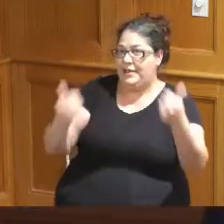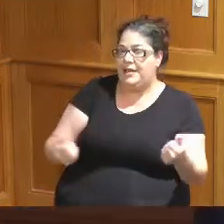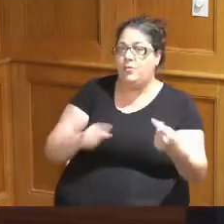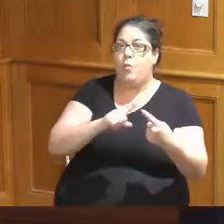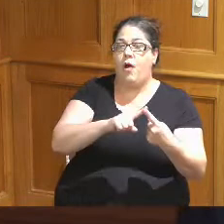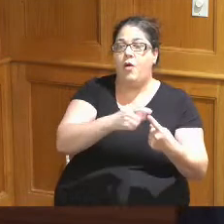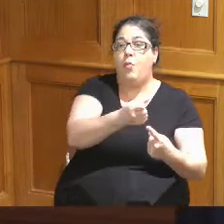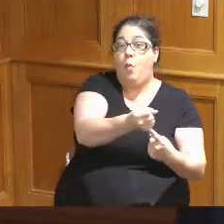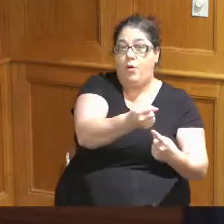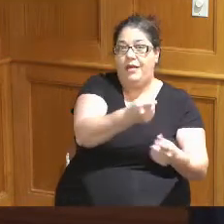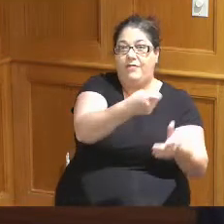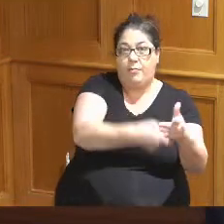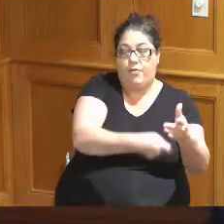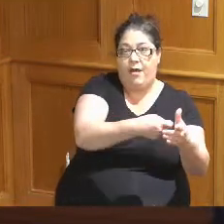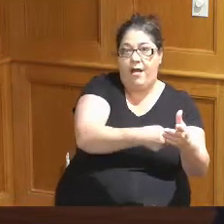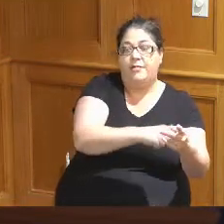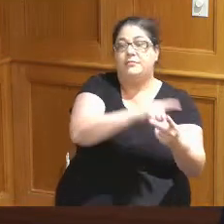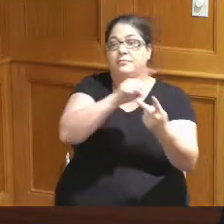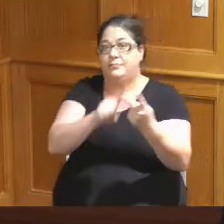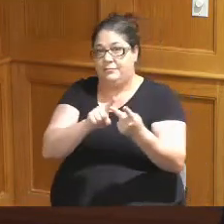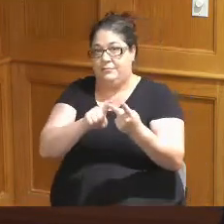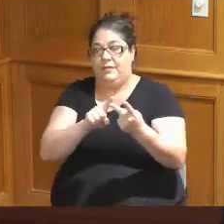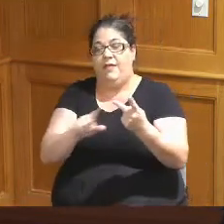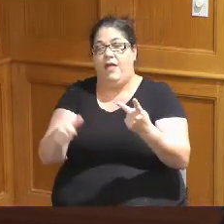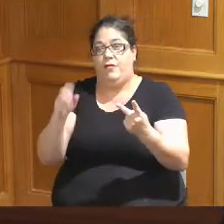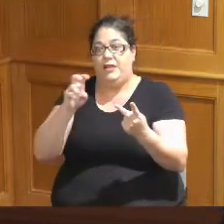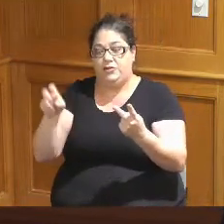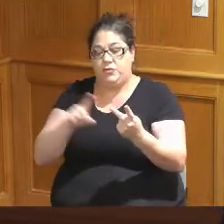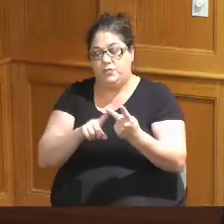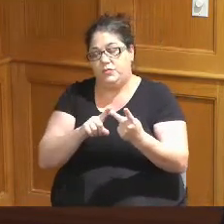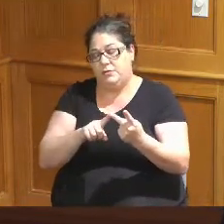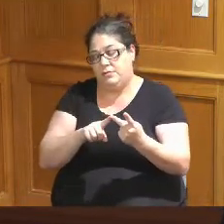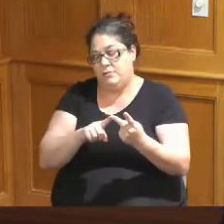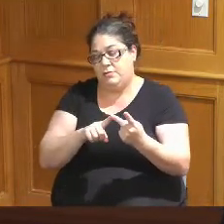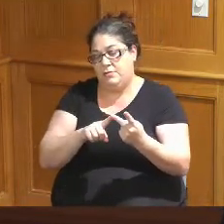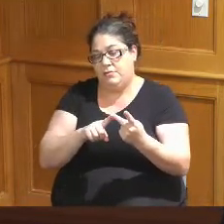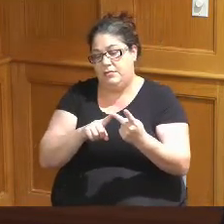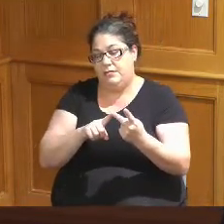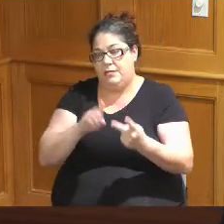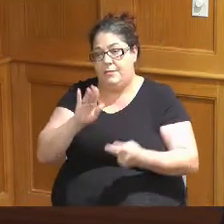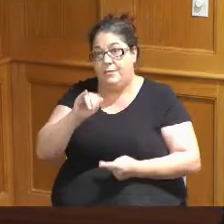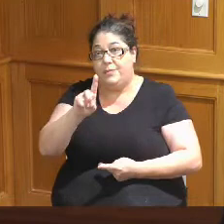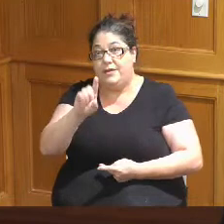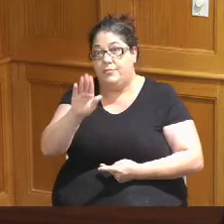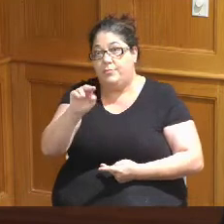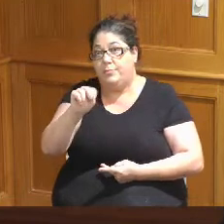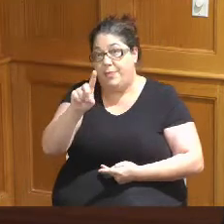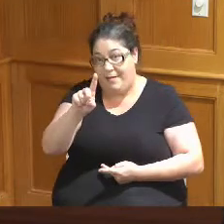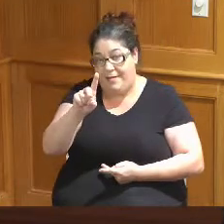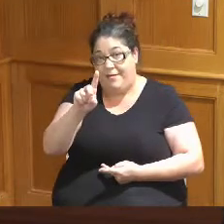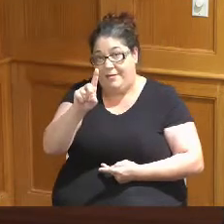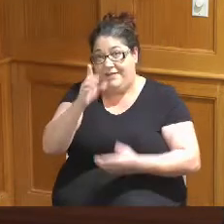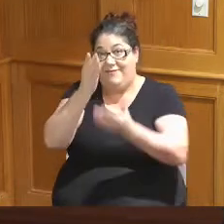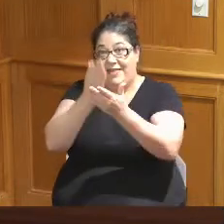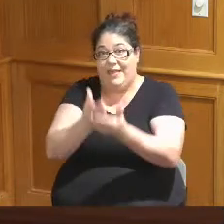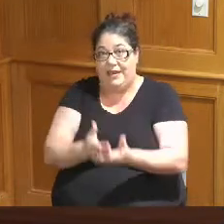pricing the separate issue is the validity of the bid Bond right for that purpose or that re that